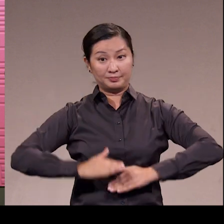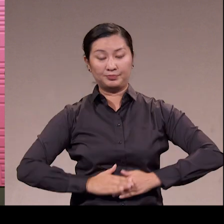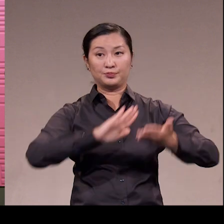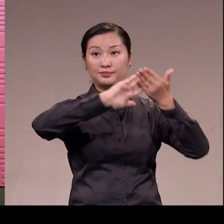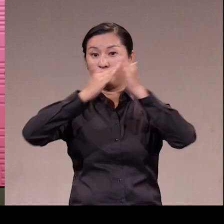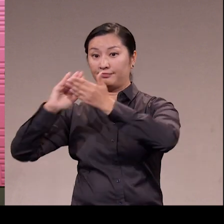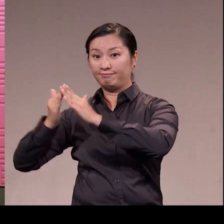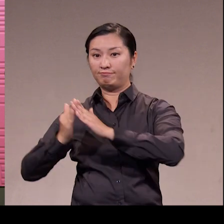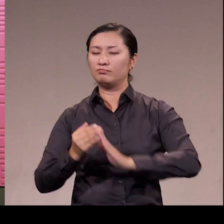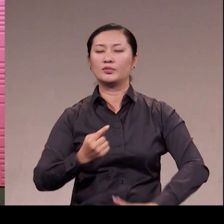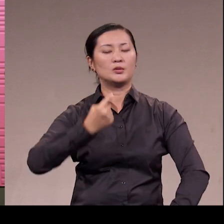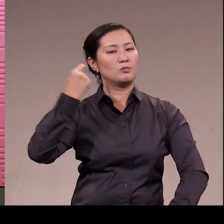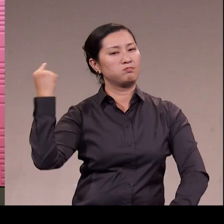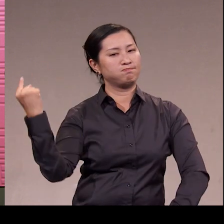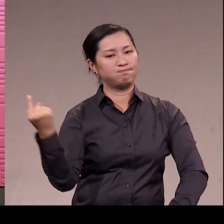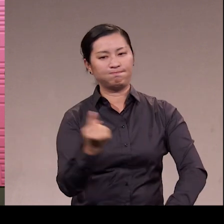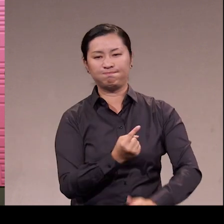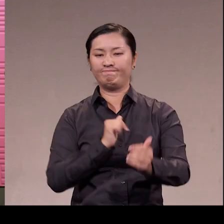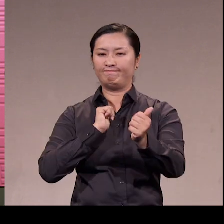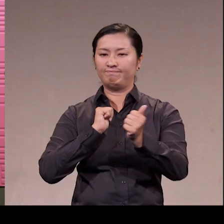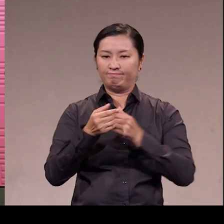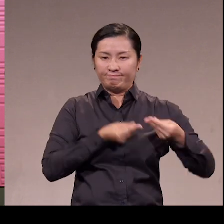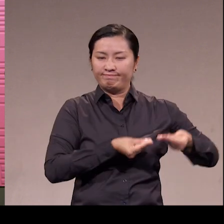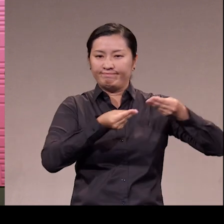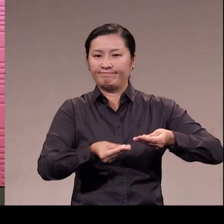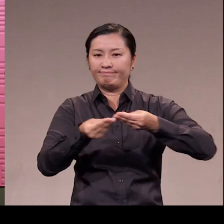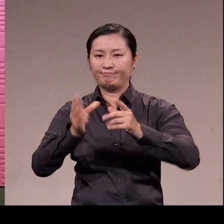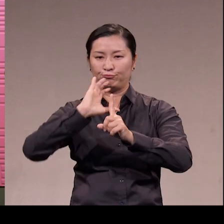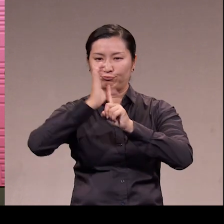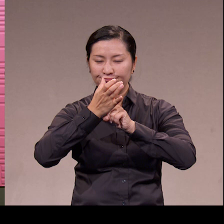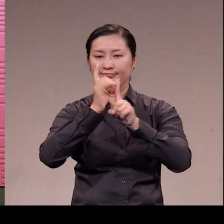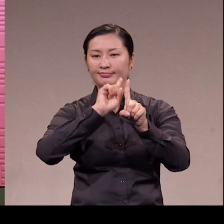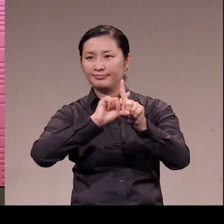instilling a culture of self-reliance but at the same time maintaining the